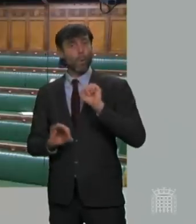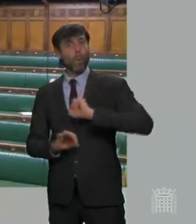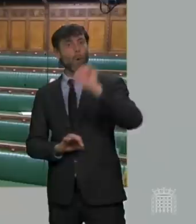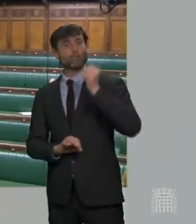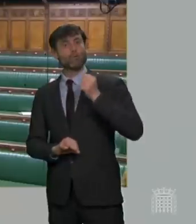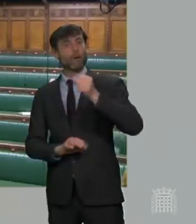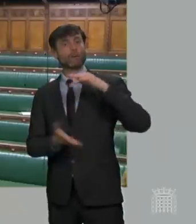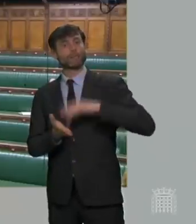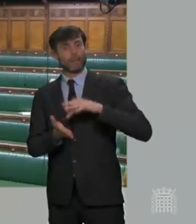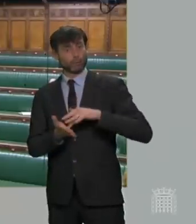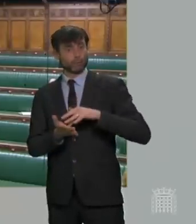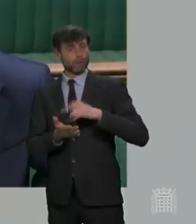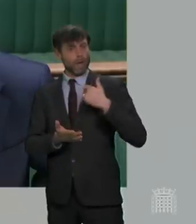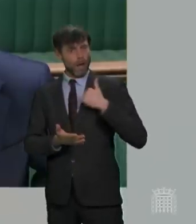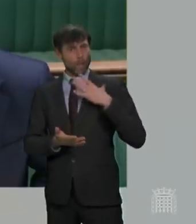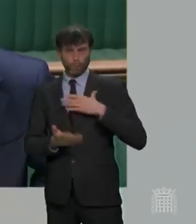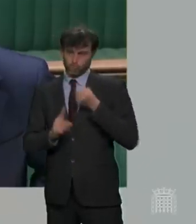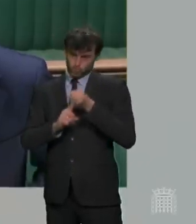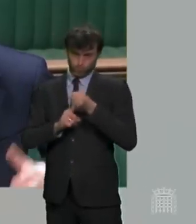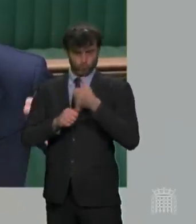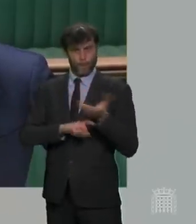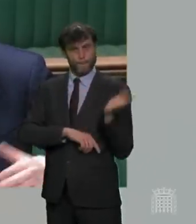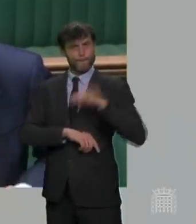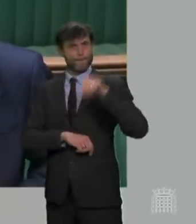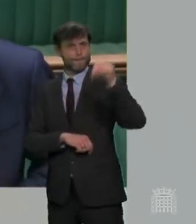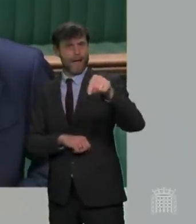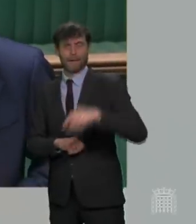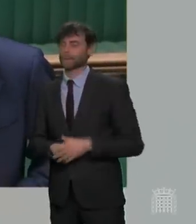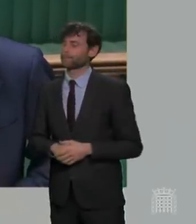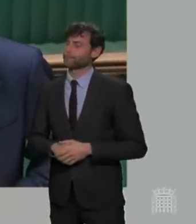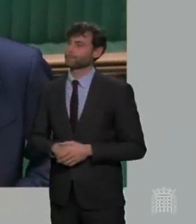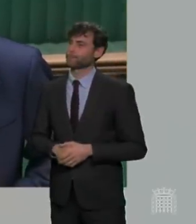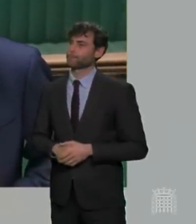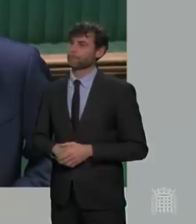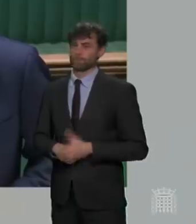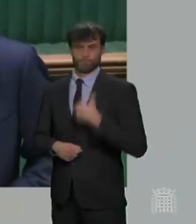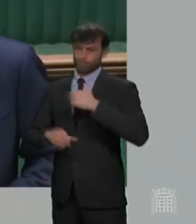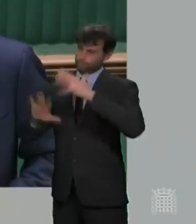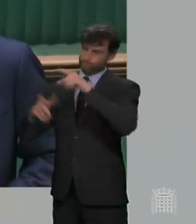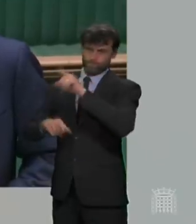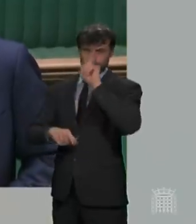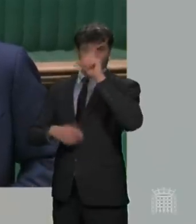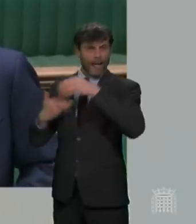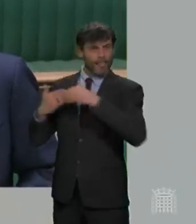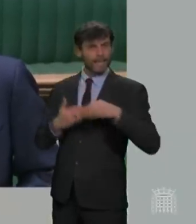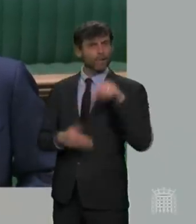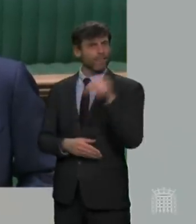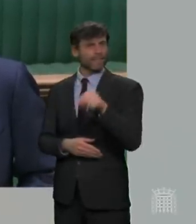I am very happy to support my hon. Friend’s initiative, and I understand that Golborne,